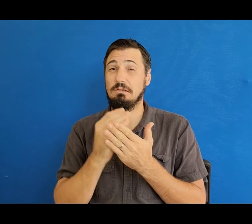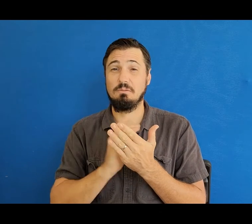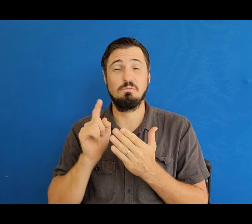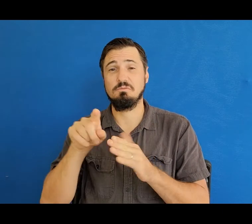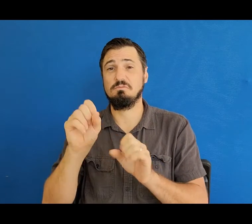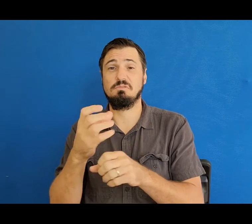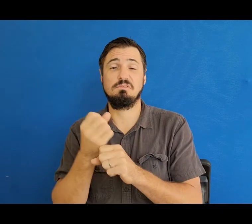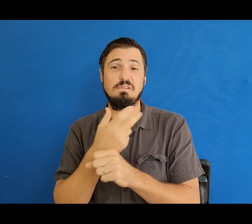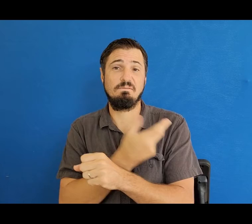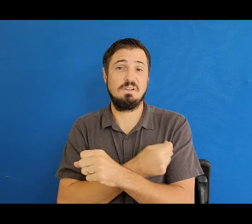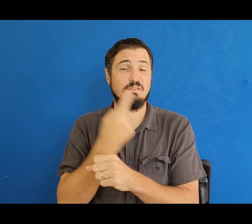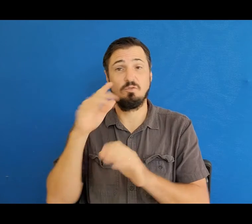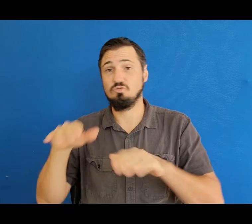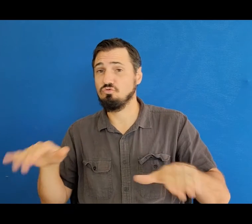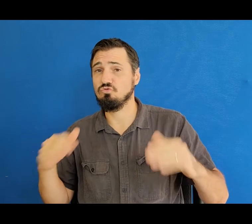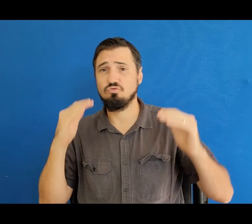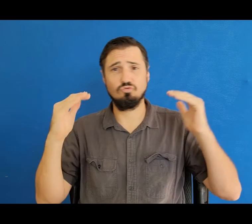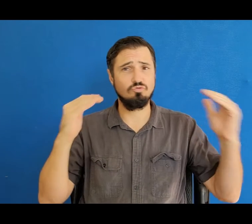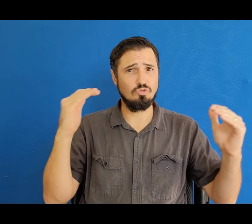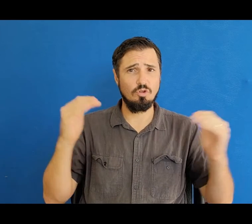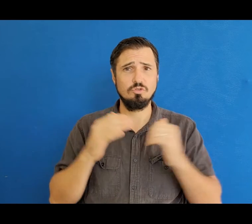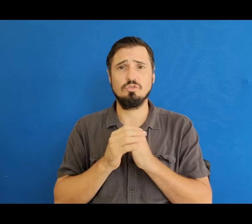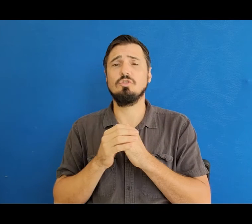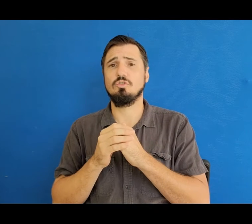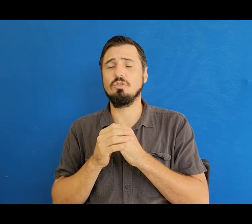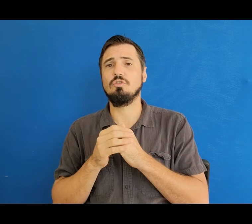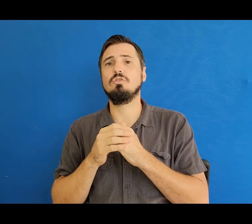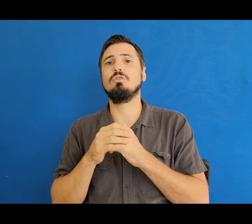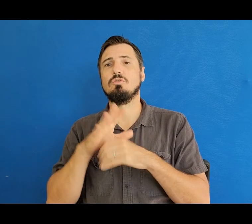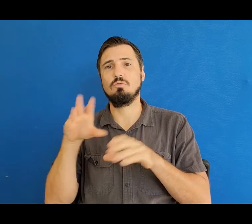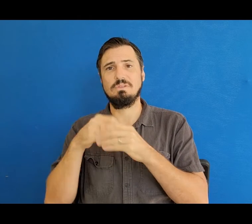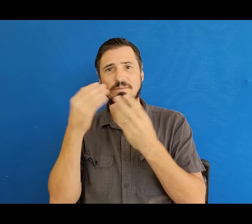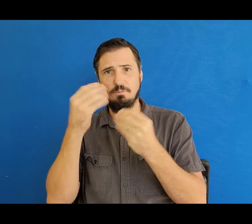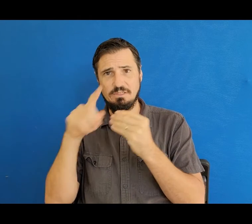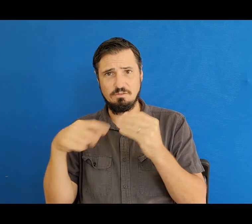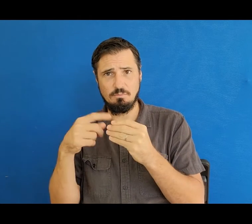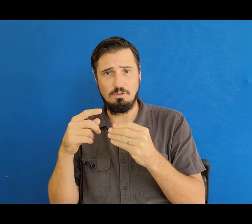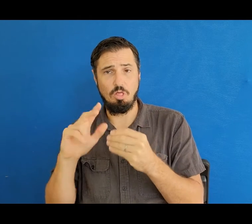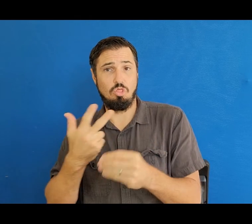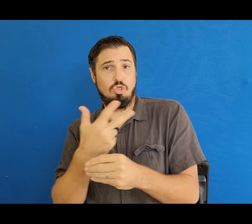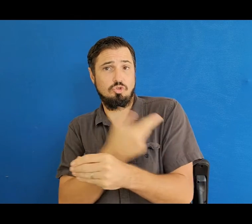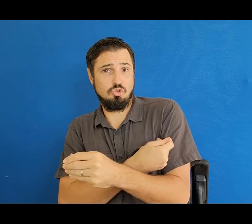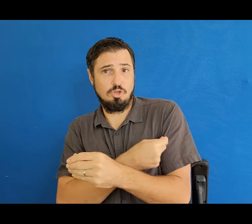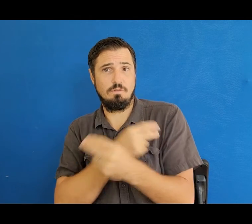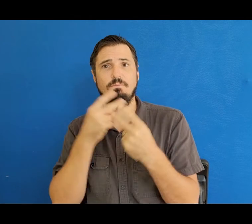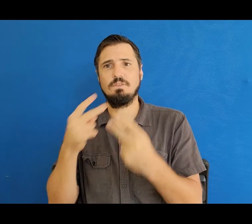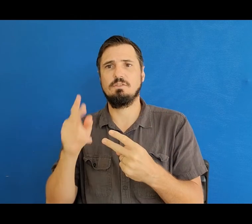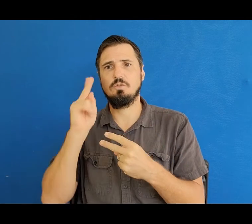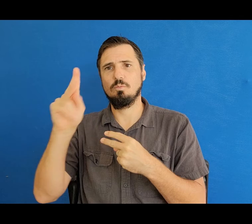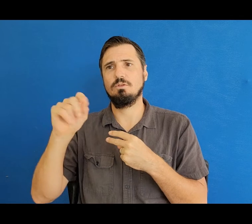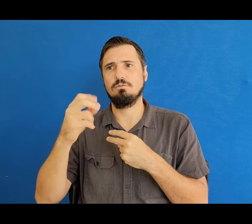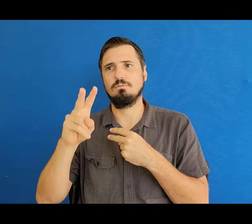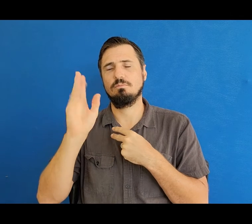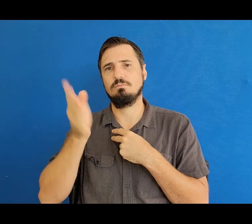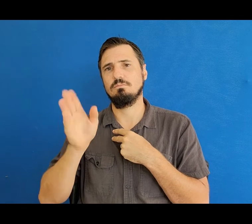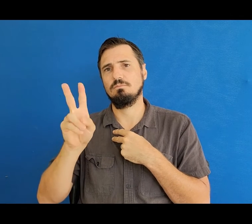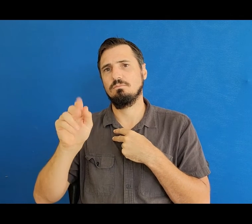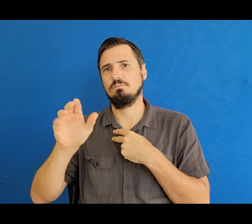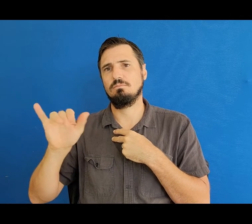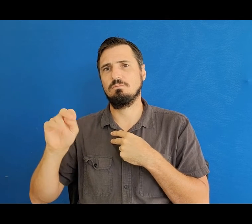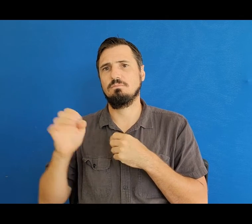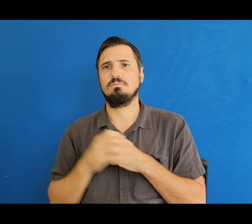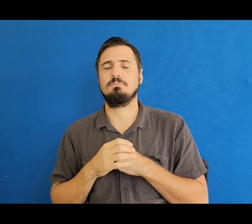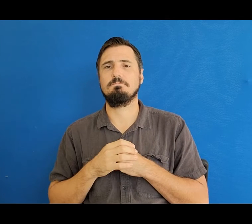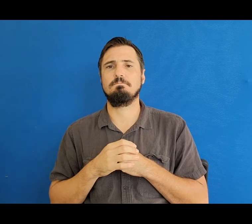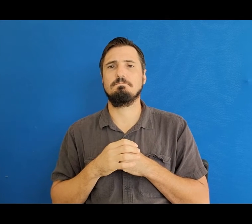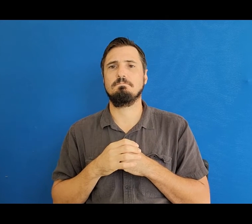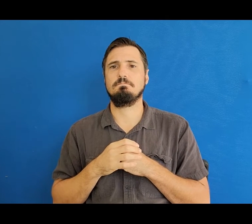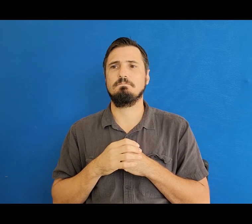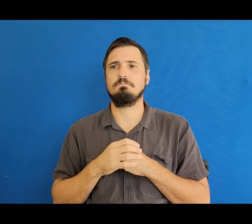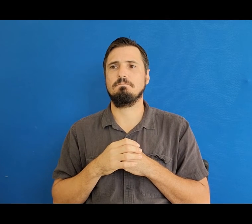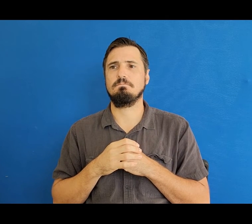For a full list of vaccine locations for children and adults, including information about boosters, please visit Kauai.gov/vaccine.